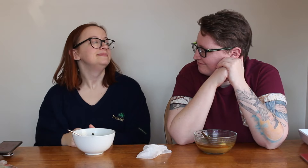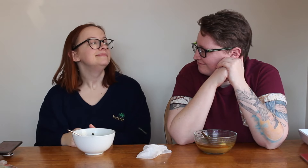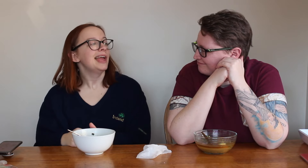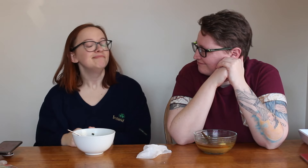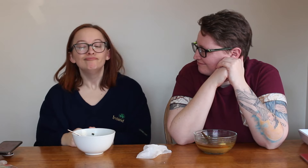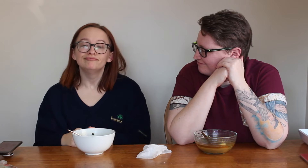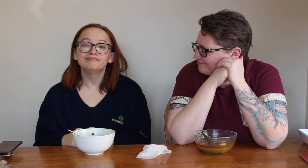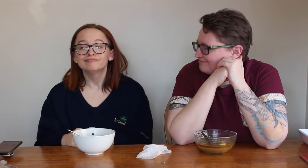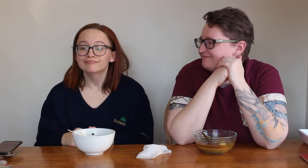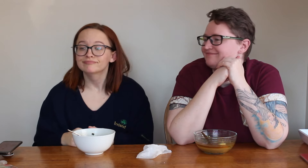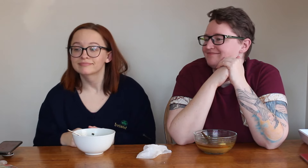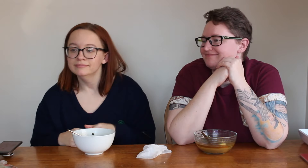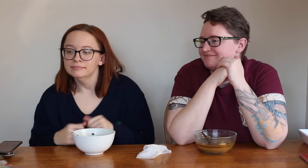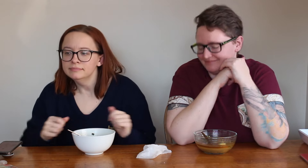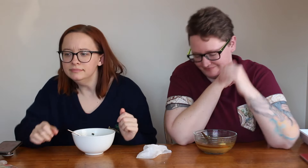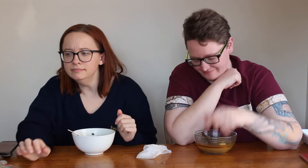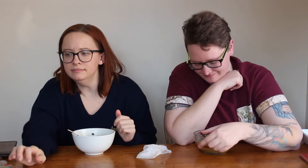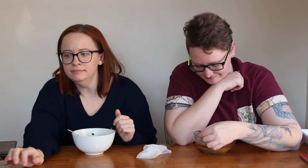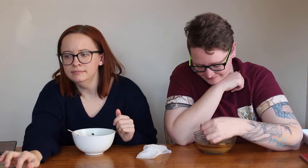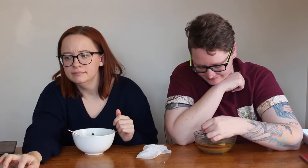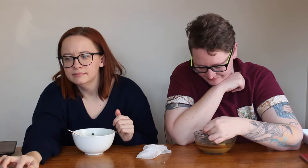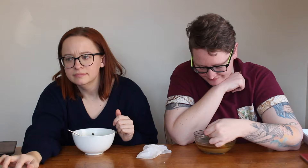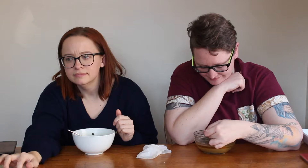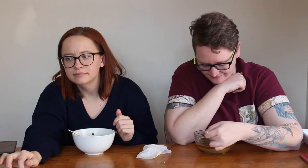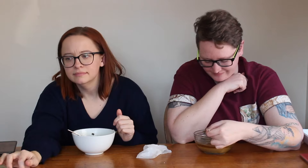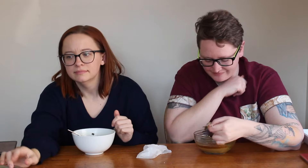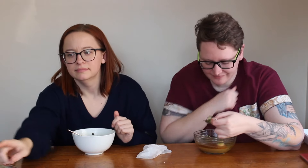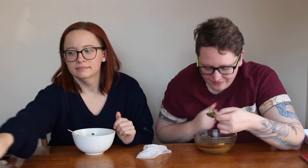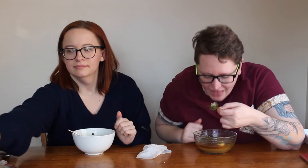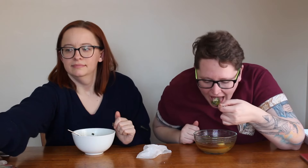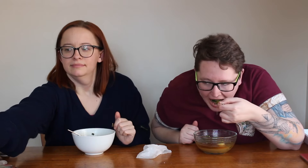Really is. Like you just, you can't know what that means until you have a kid yourself